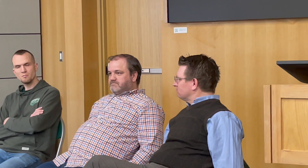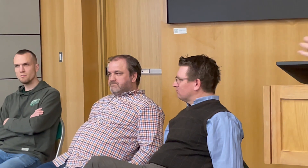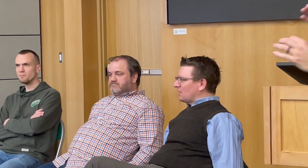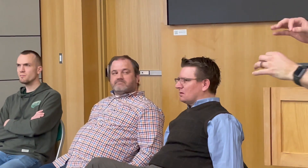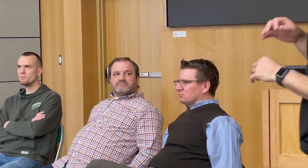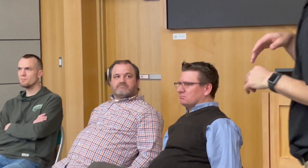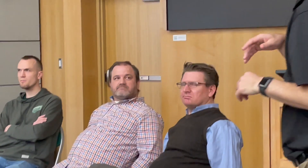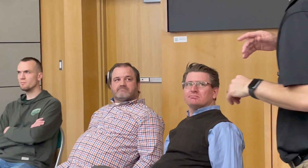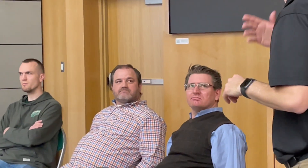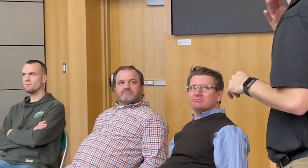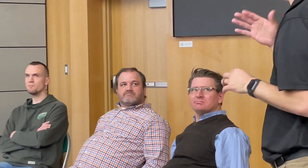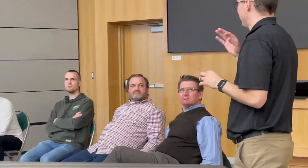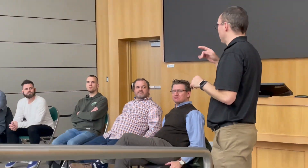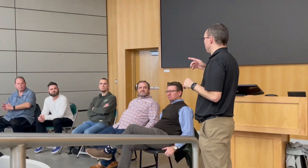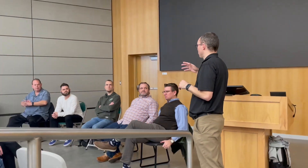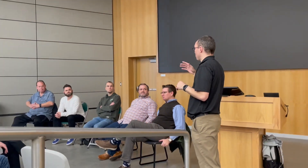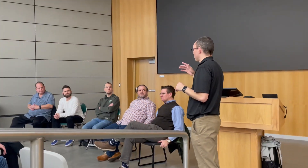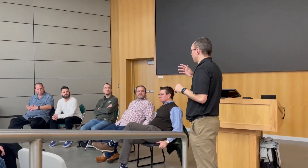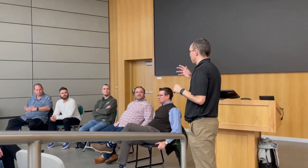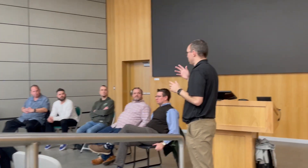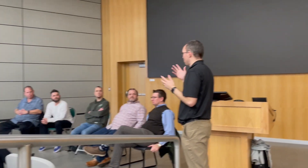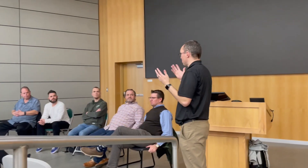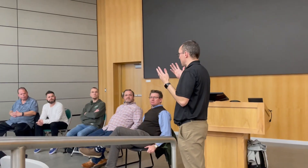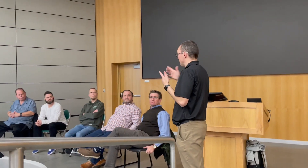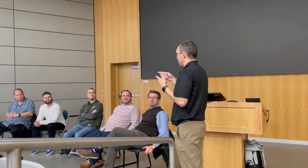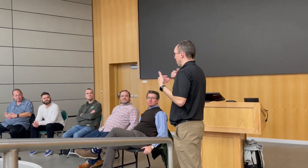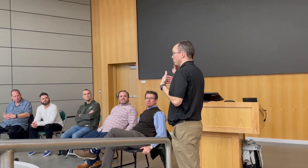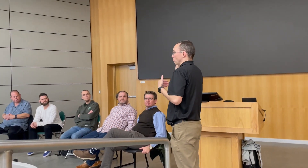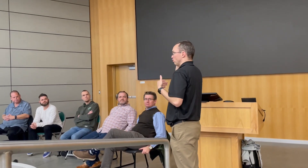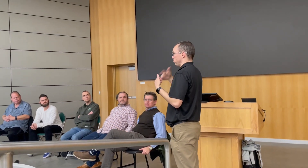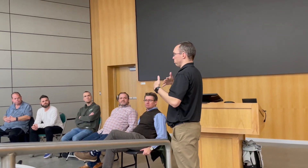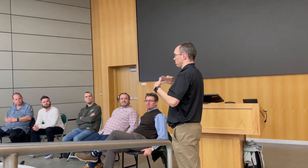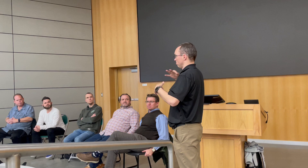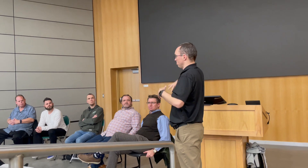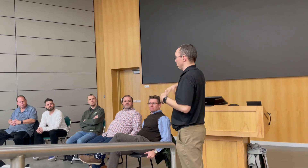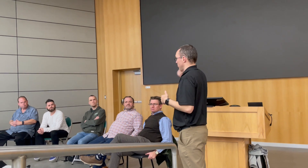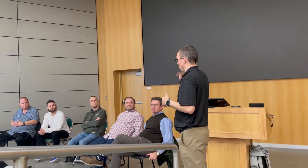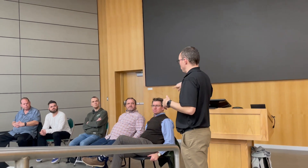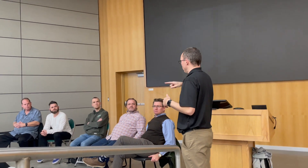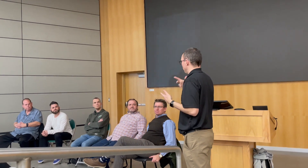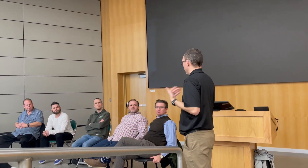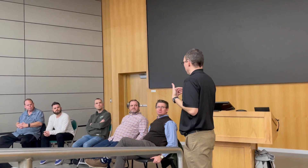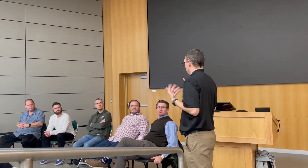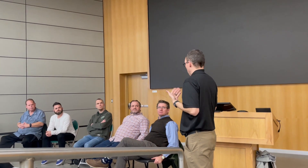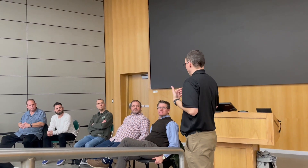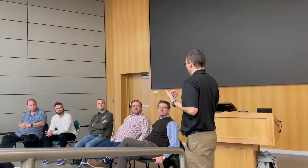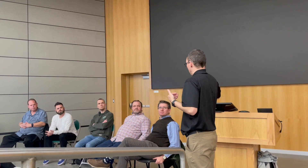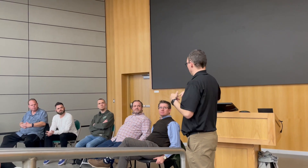scenes great thank you can you tell me if you